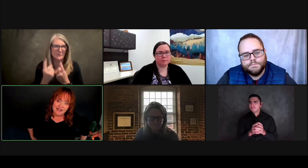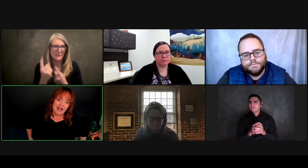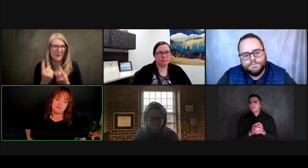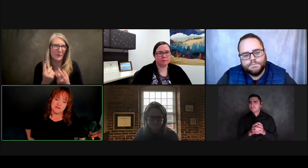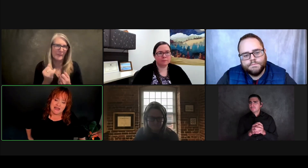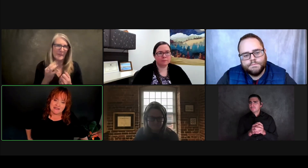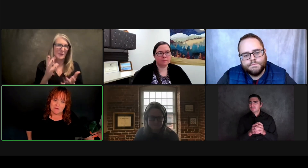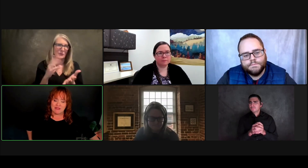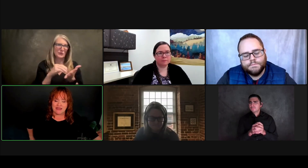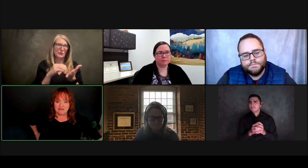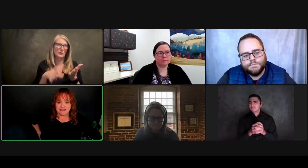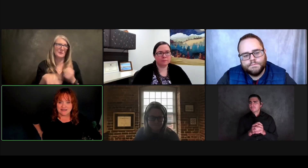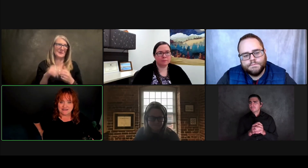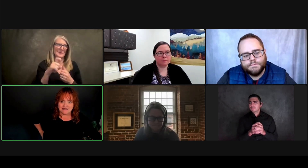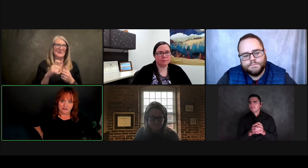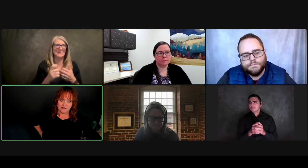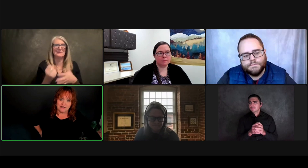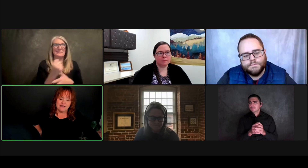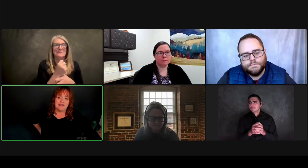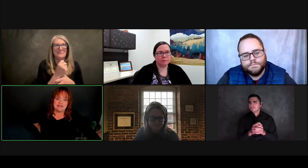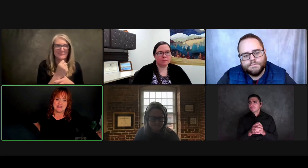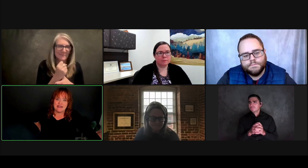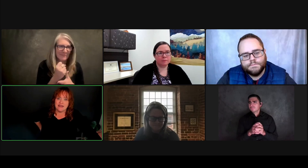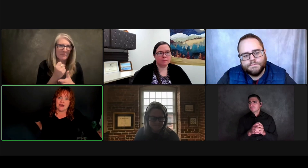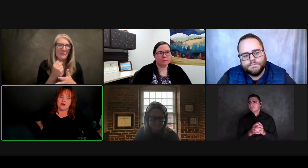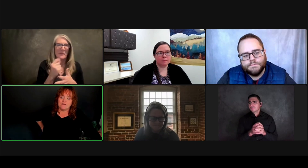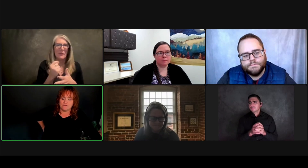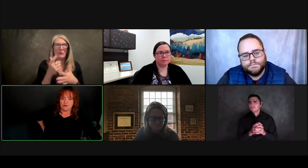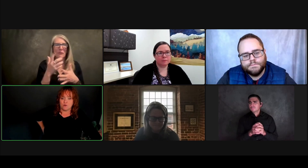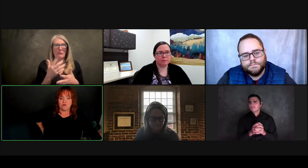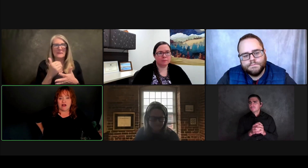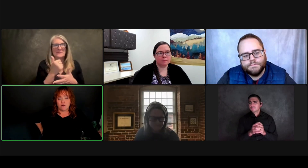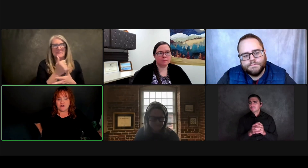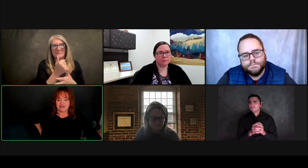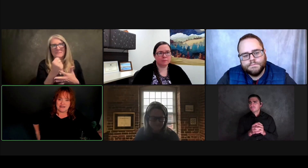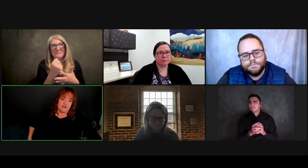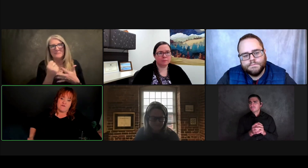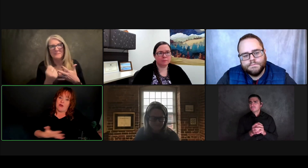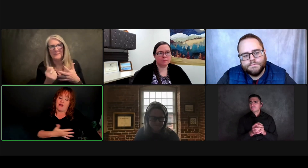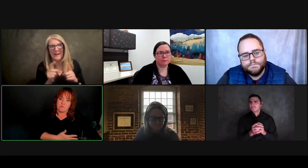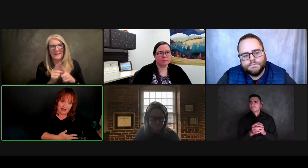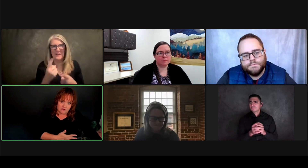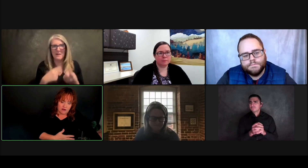I'm sure that's something else to consider. Is thinking of prioritizing, if you have a backlog,